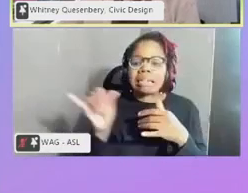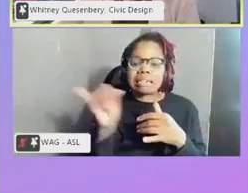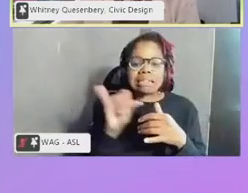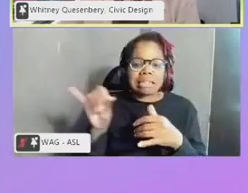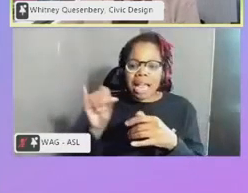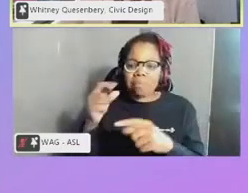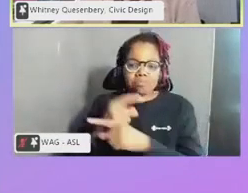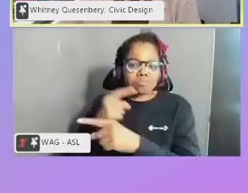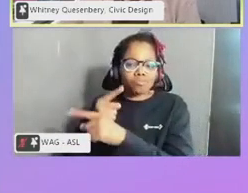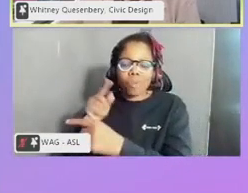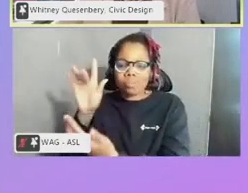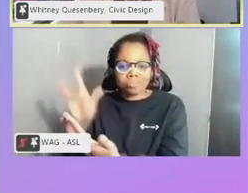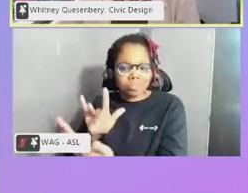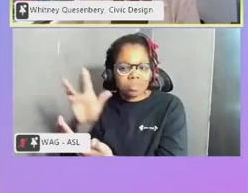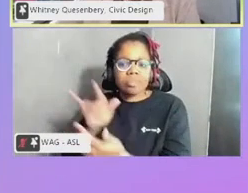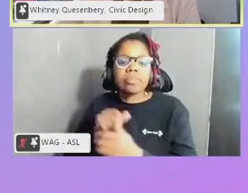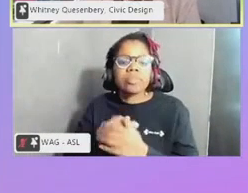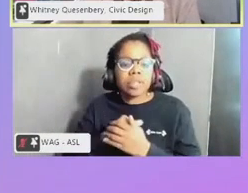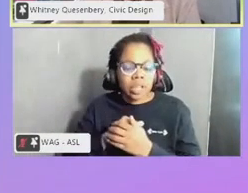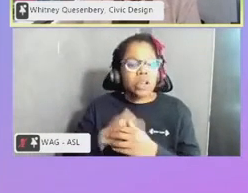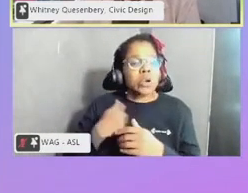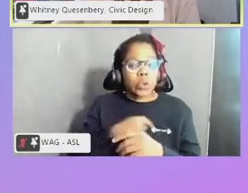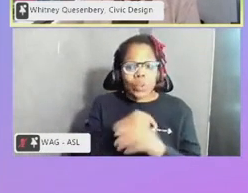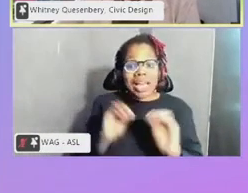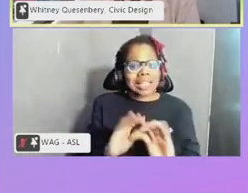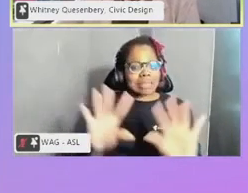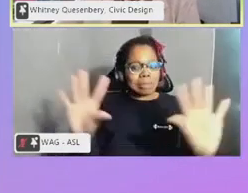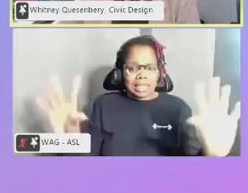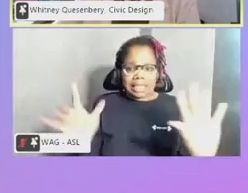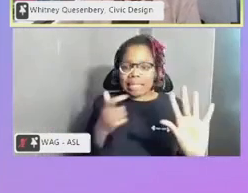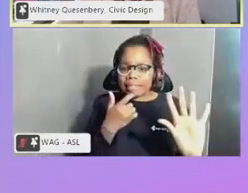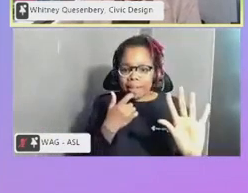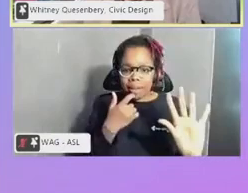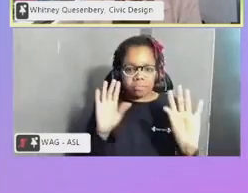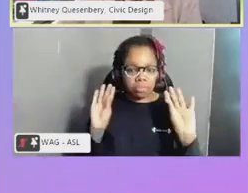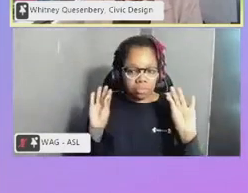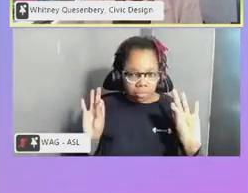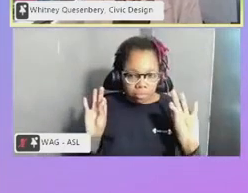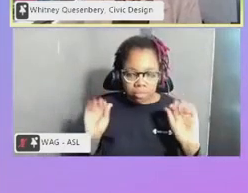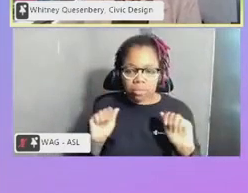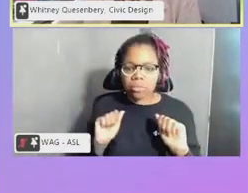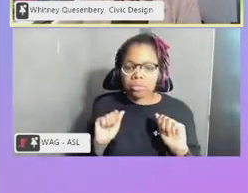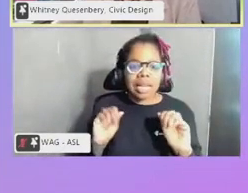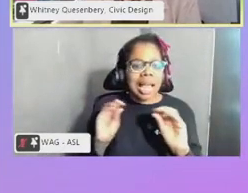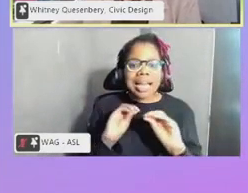the same functionality as the visual format and touch mode of voting verification and